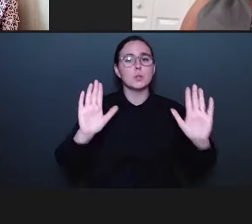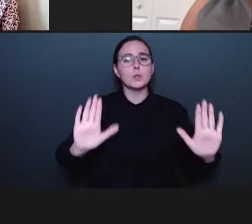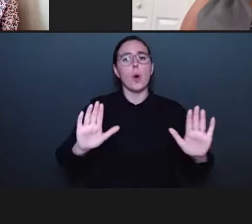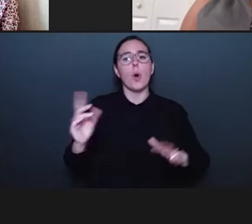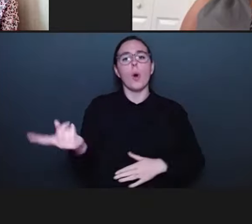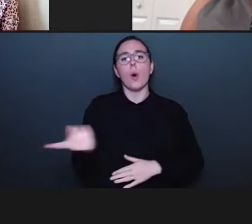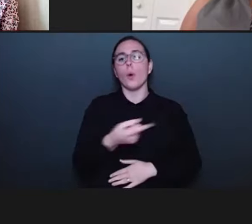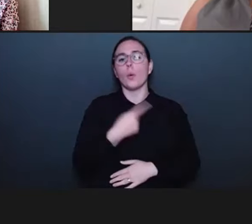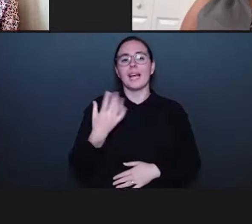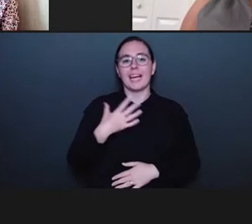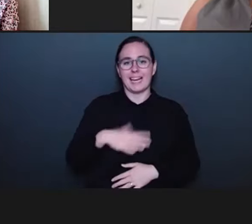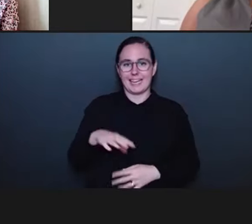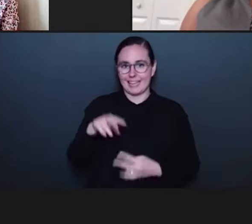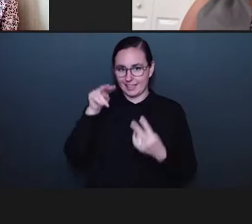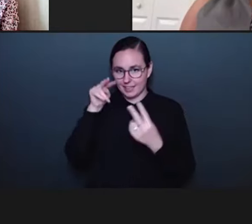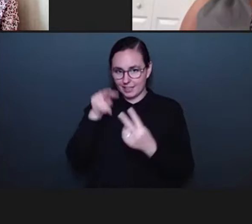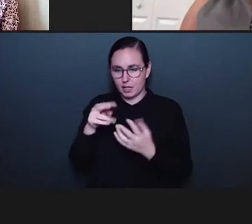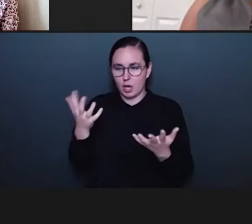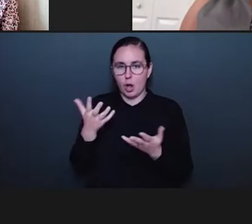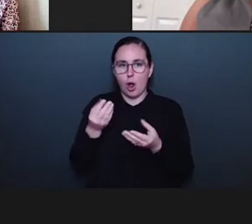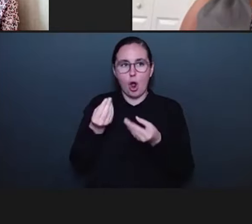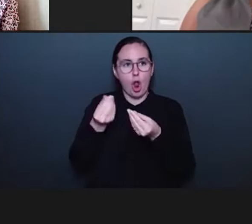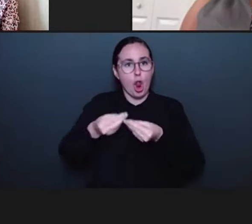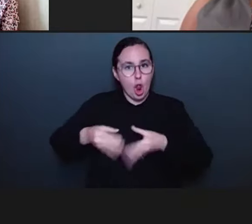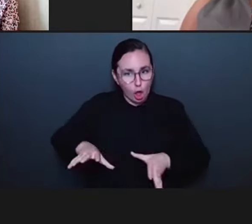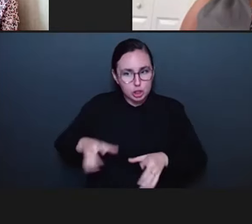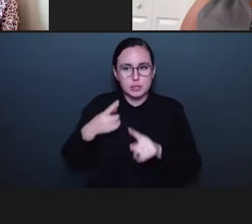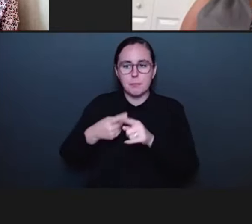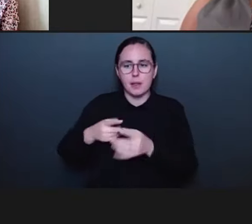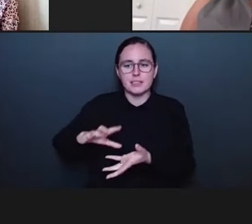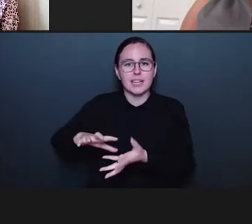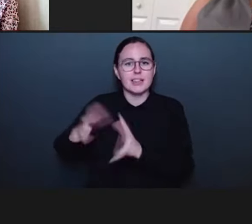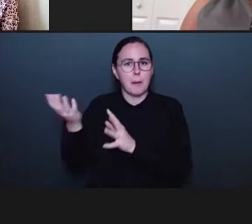and stability. That is why there are increasing efforts to ensure that when these disasters hit,